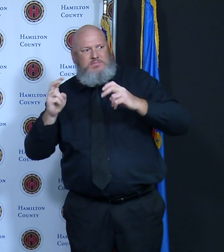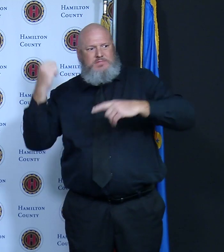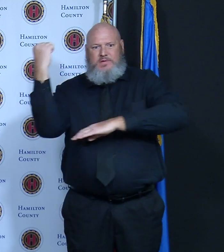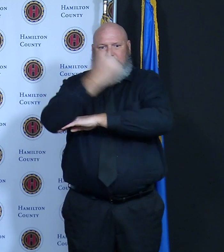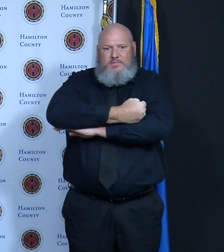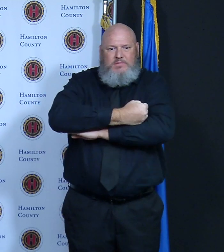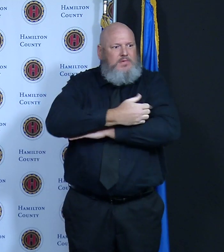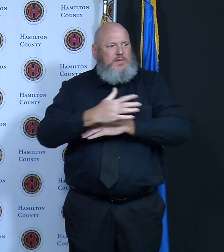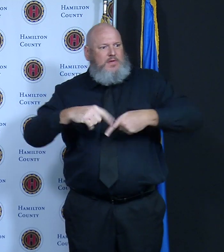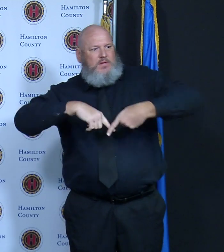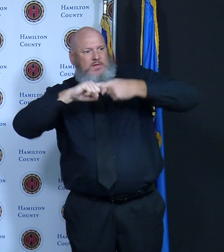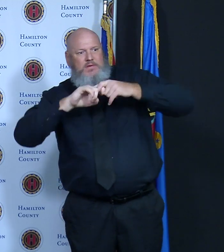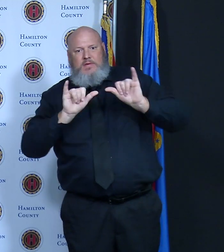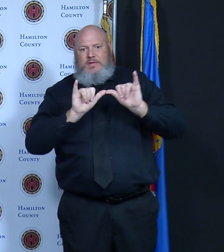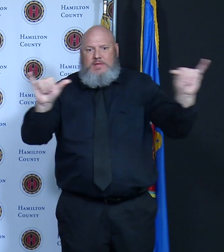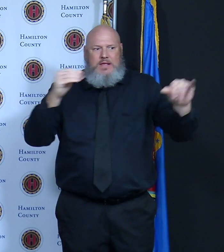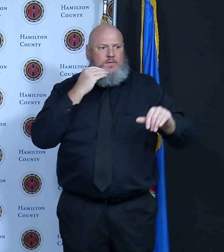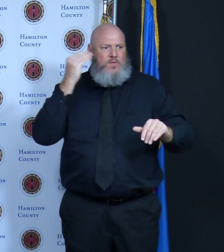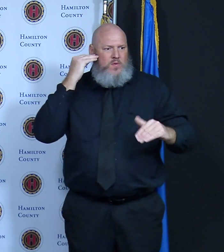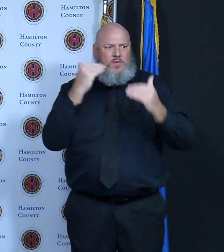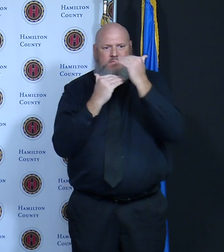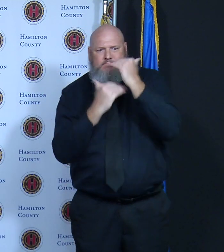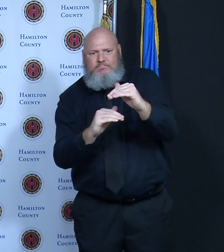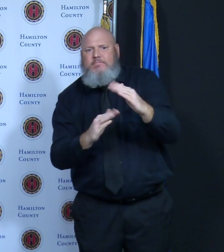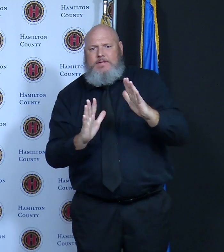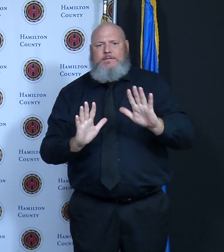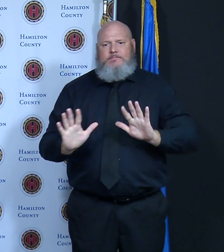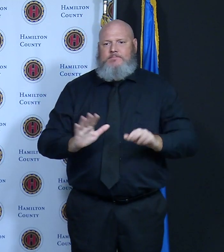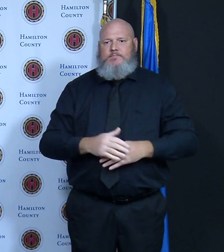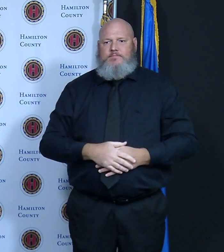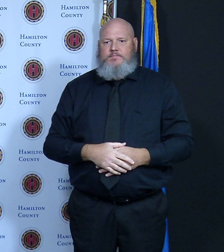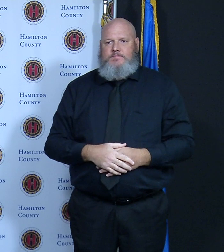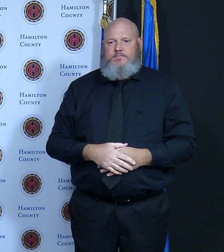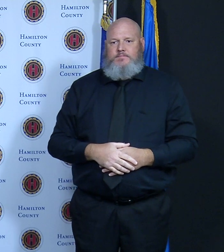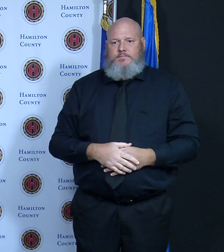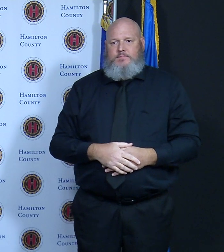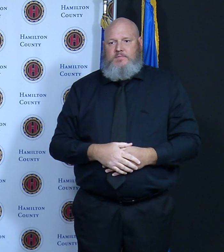hotel-motel tax and parking revenues we're going to have some significant